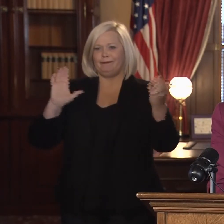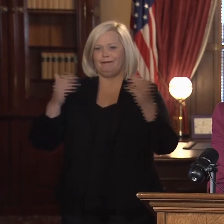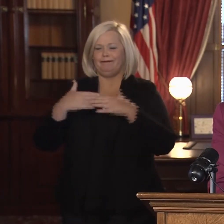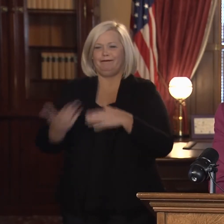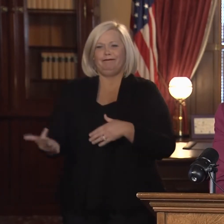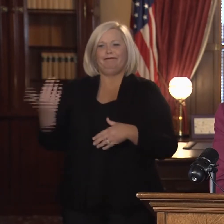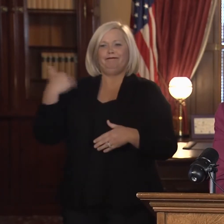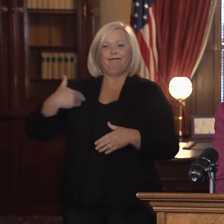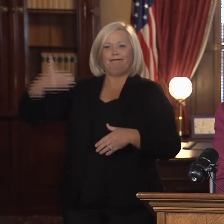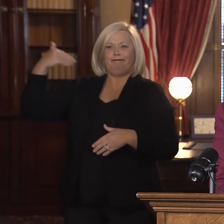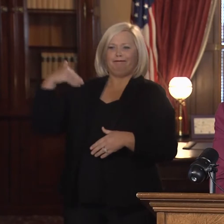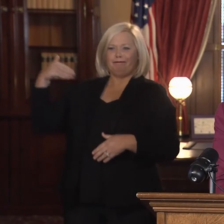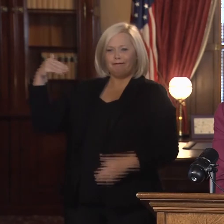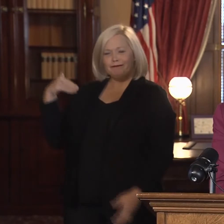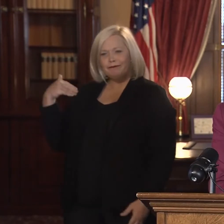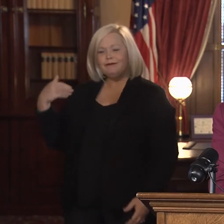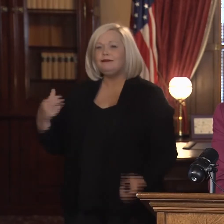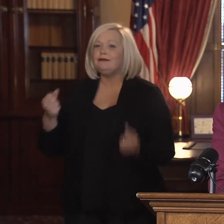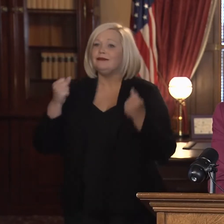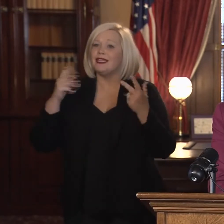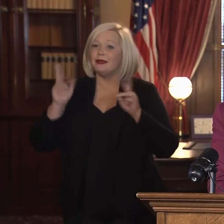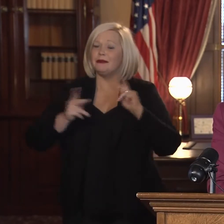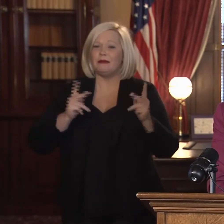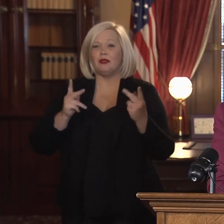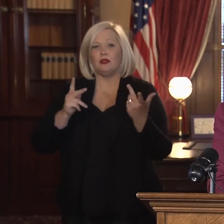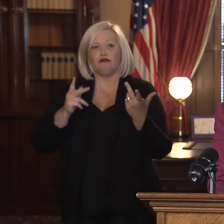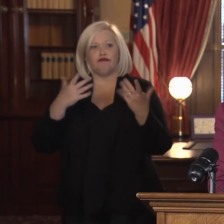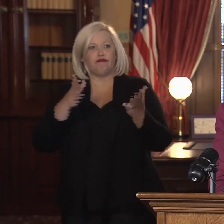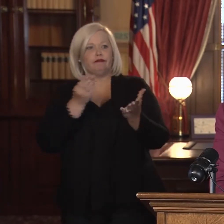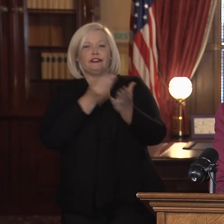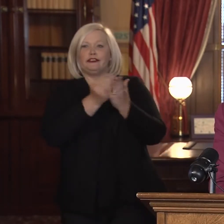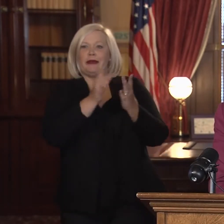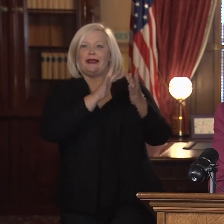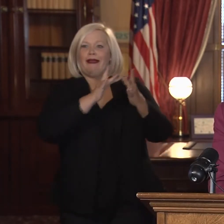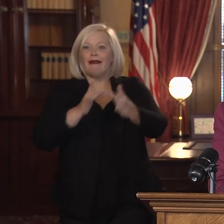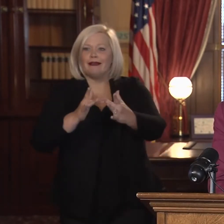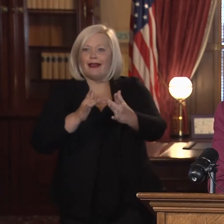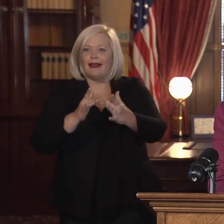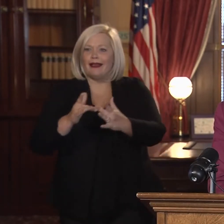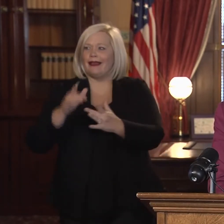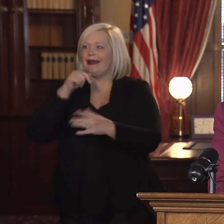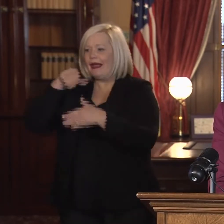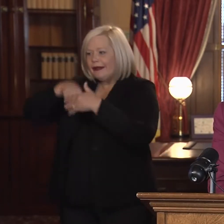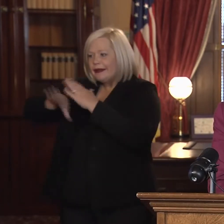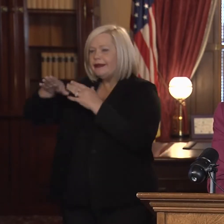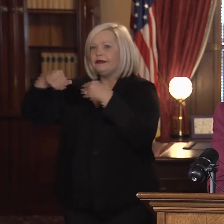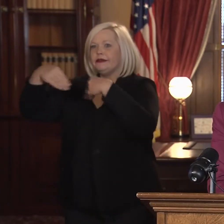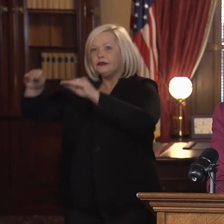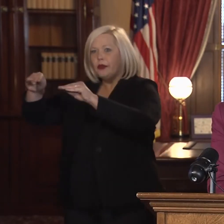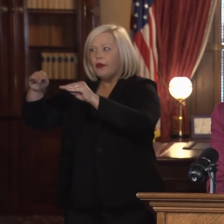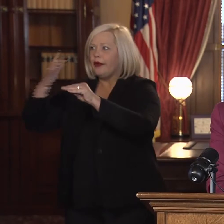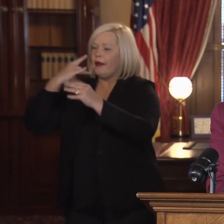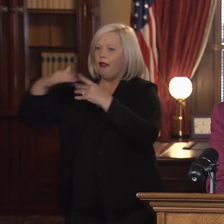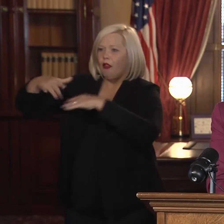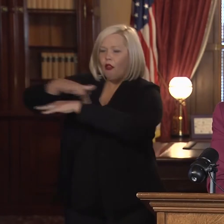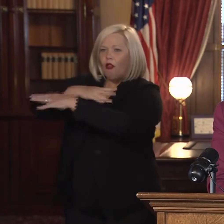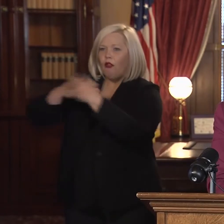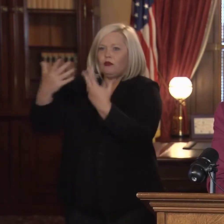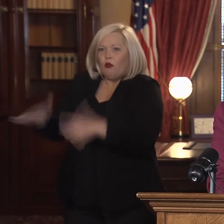DUE TO COVID-19 OUR HOLIDAY SEEN WILL LOOK DIFFERENT THAN IT HAS.